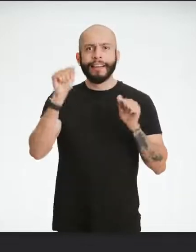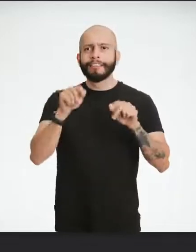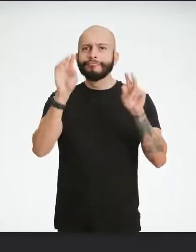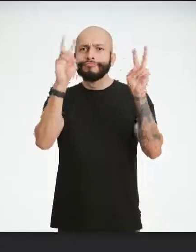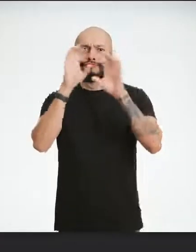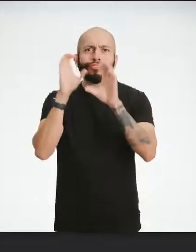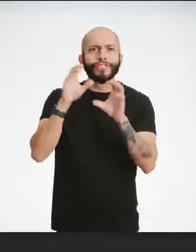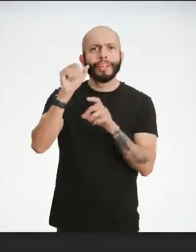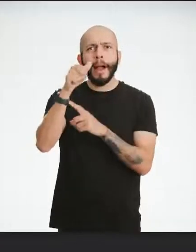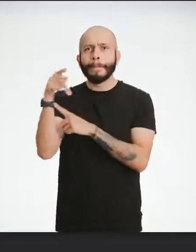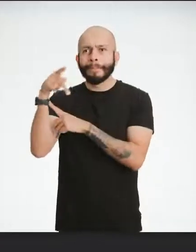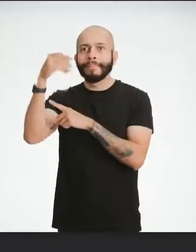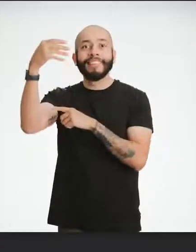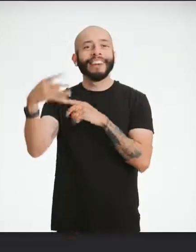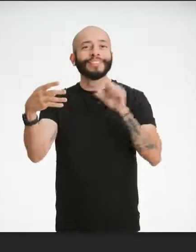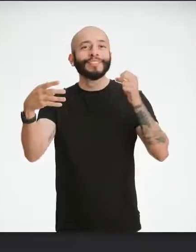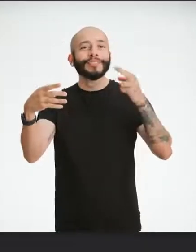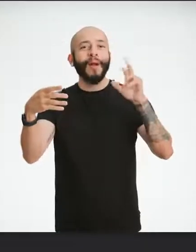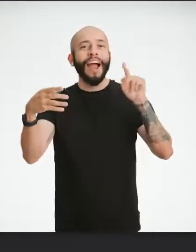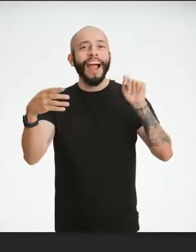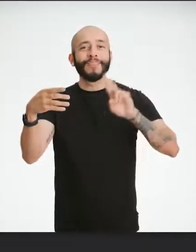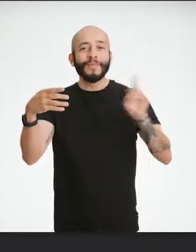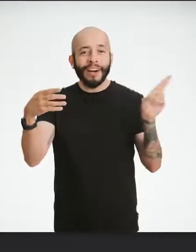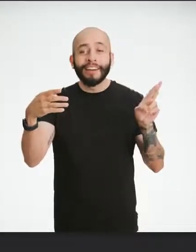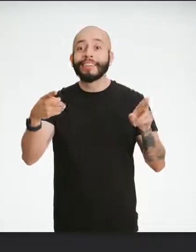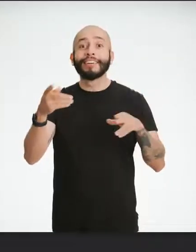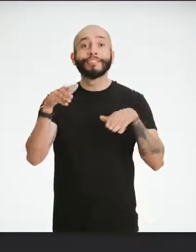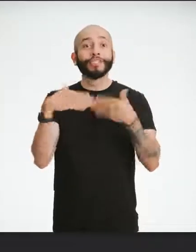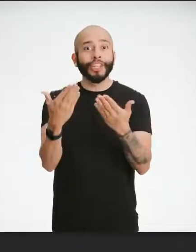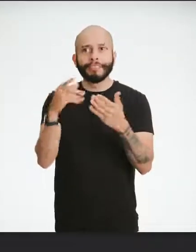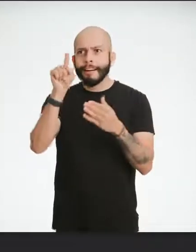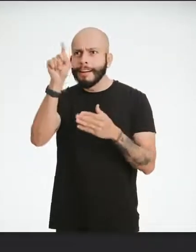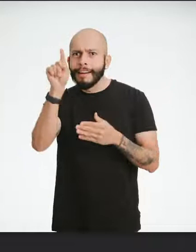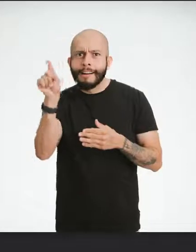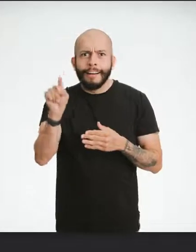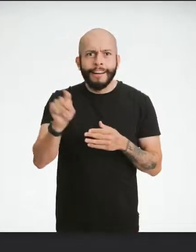too, and your shortcuts will be suggested right below app suggestions without needing